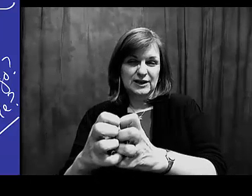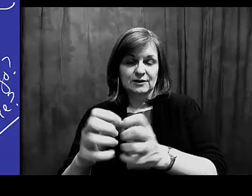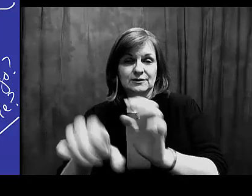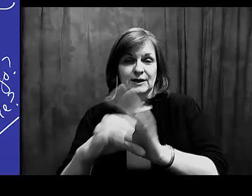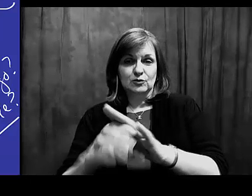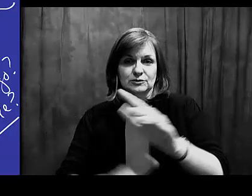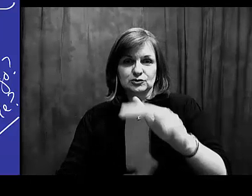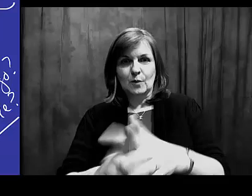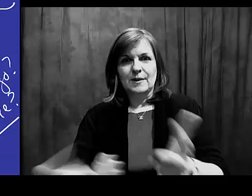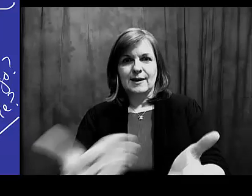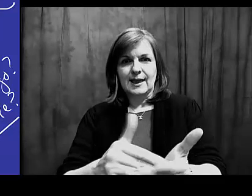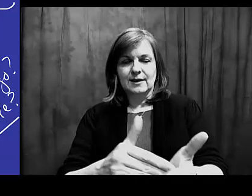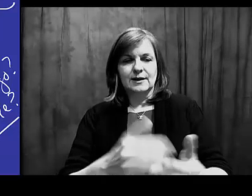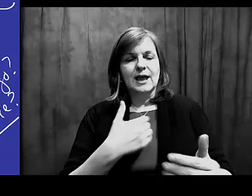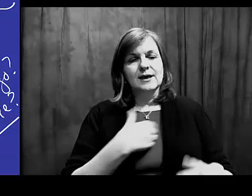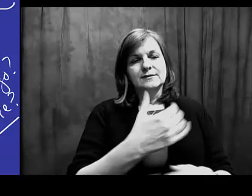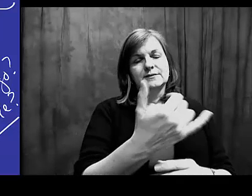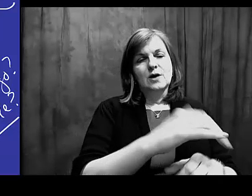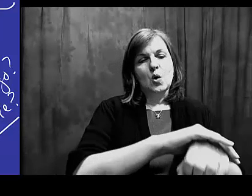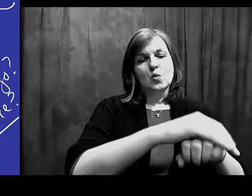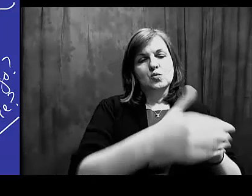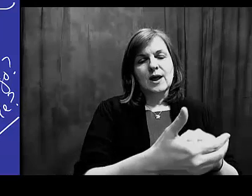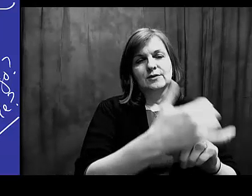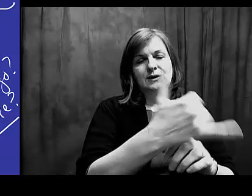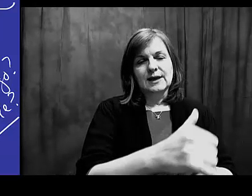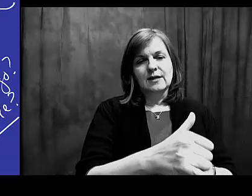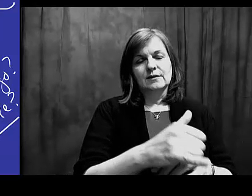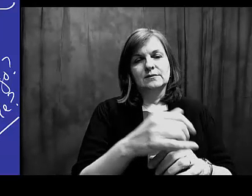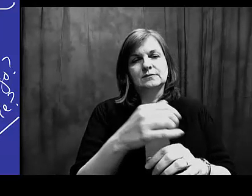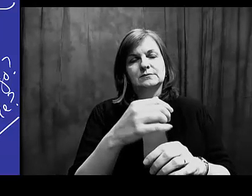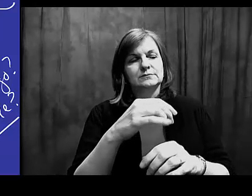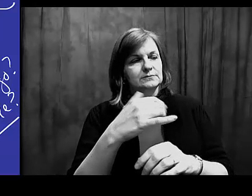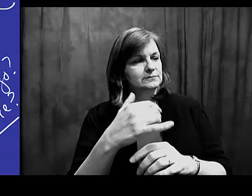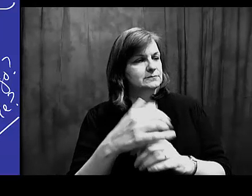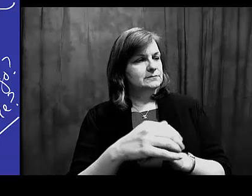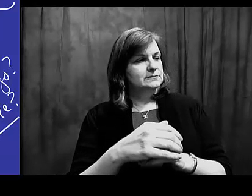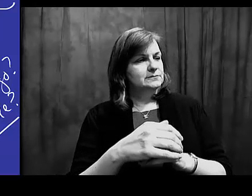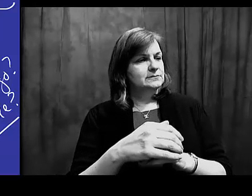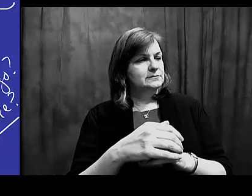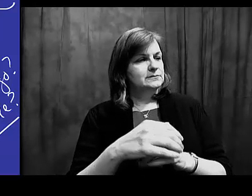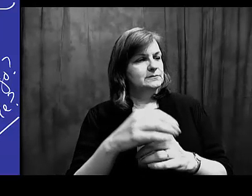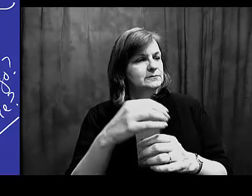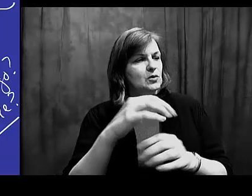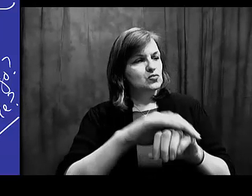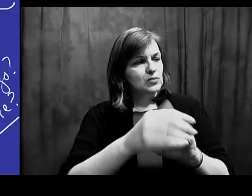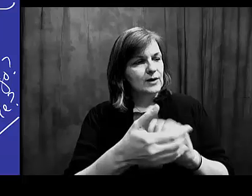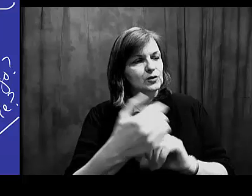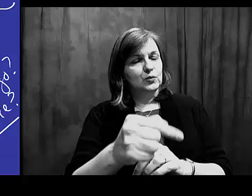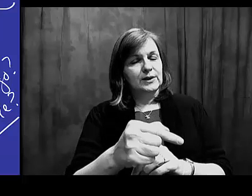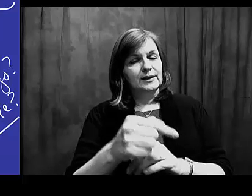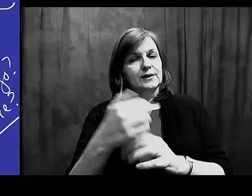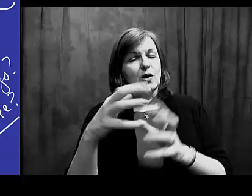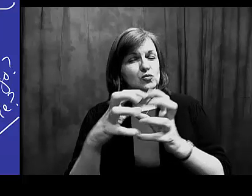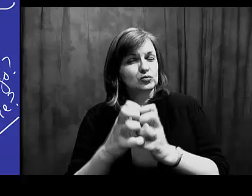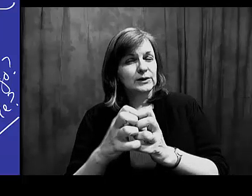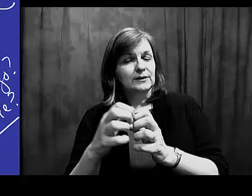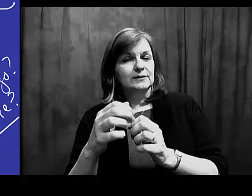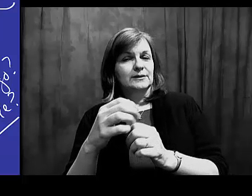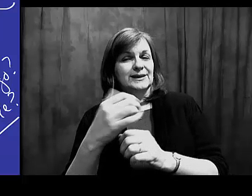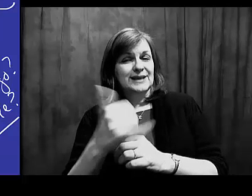he gets all of its characteristics again round and yellow - round and green - wrinkled and yellow - wrinkled and green